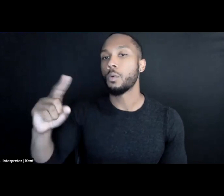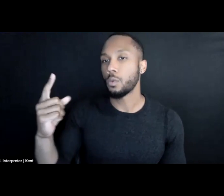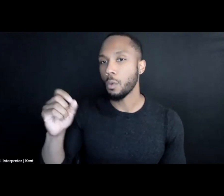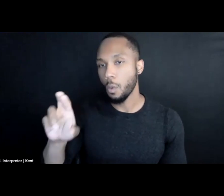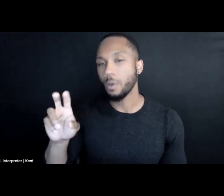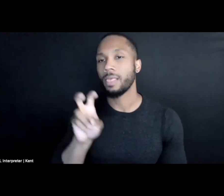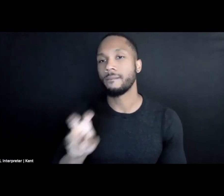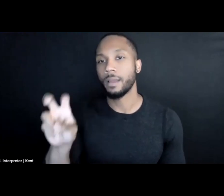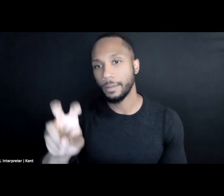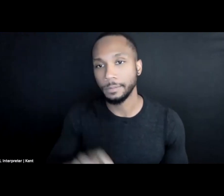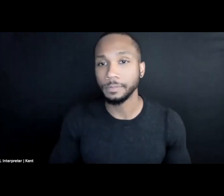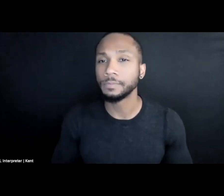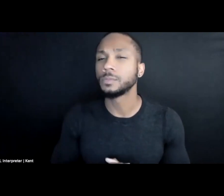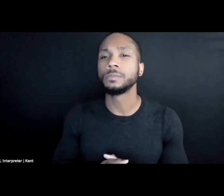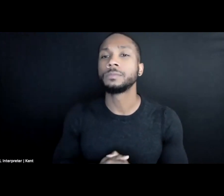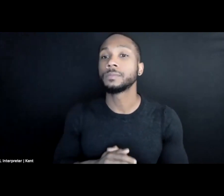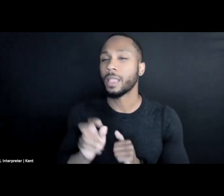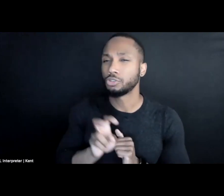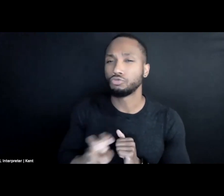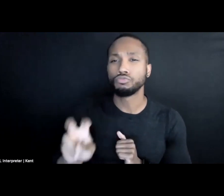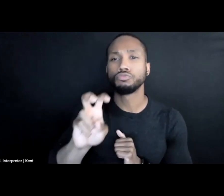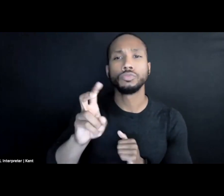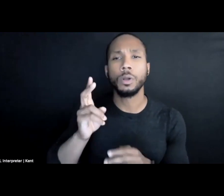¿Cómo se llama Ese viaje que